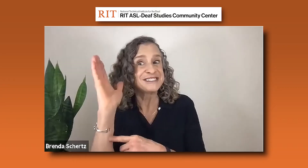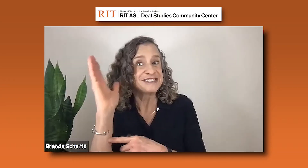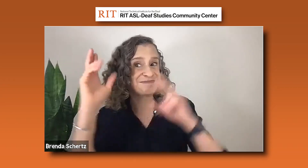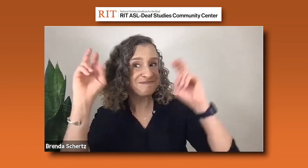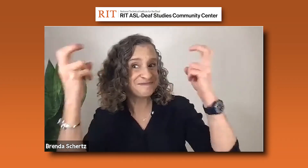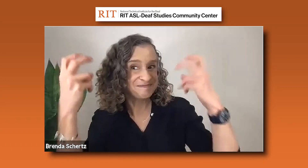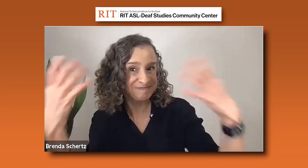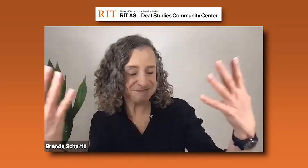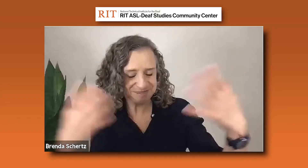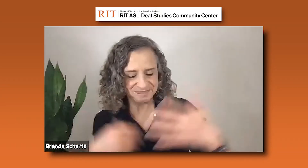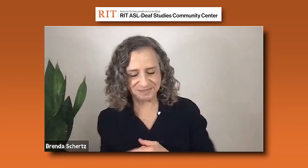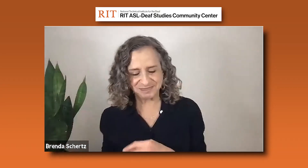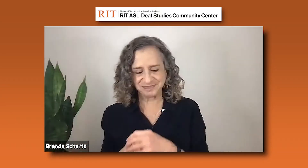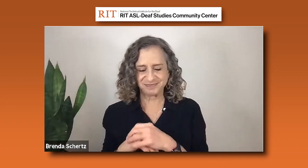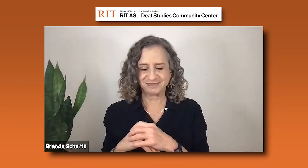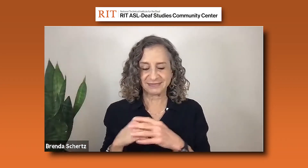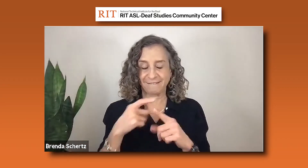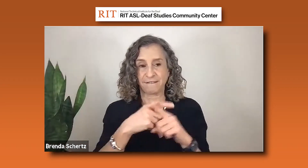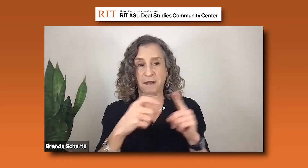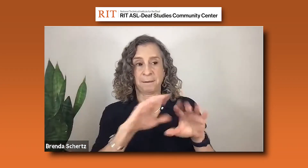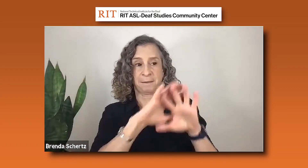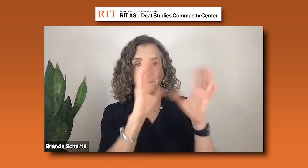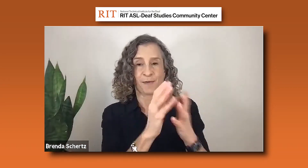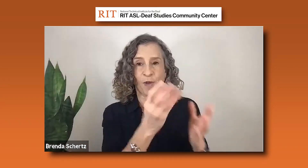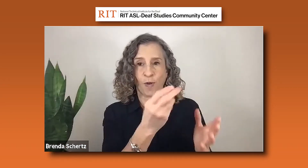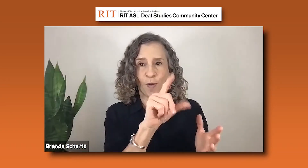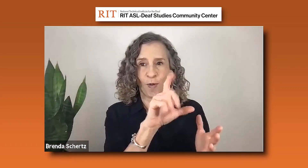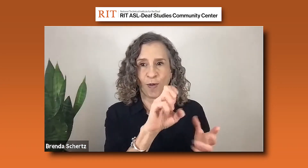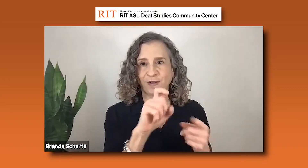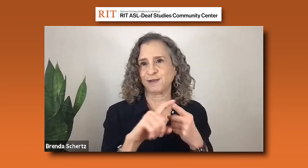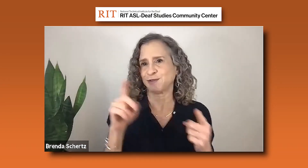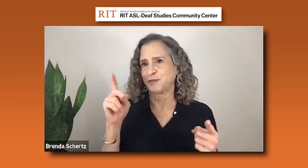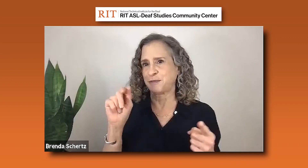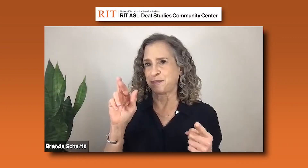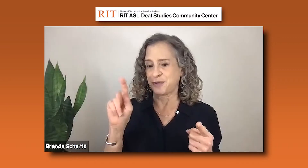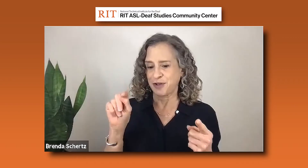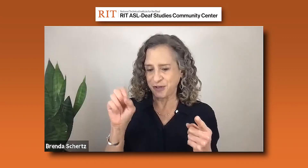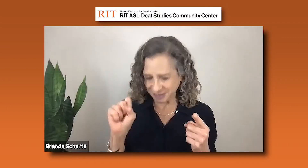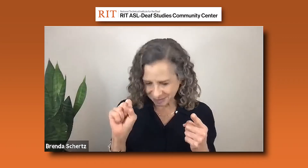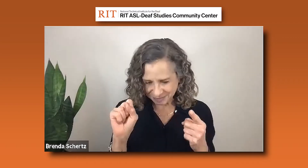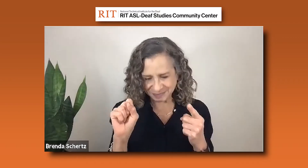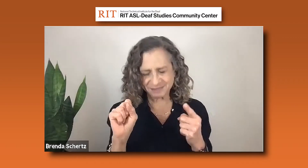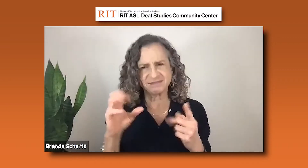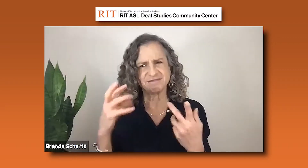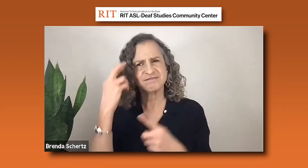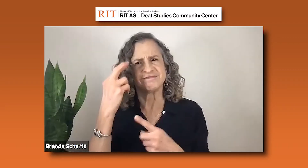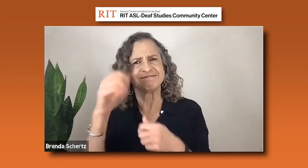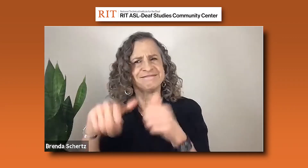His presentation today will be "From Whole to Parts"